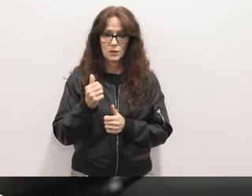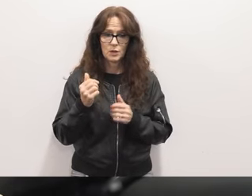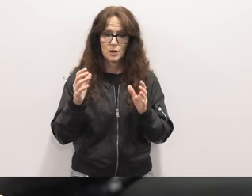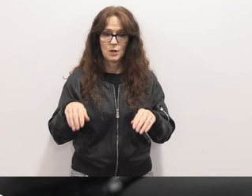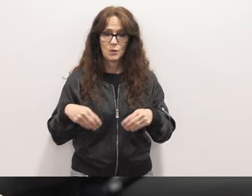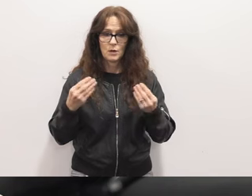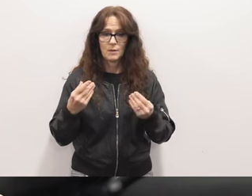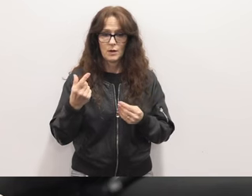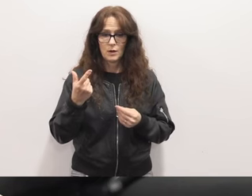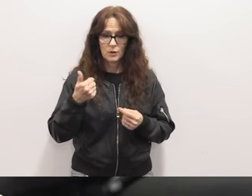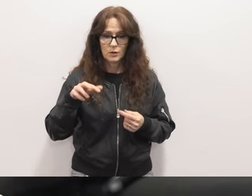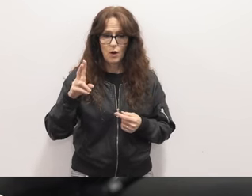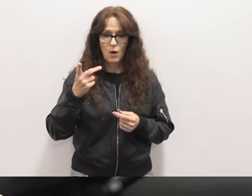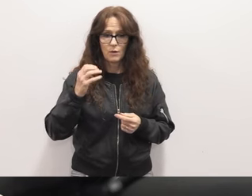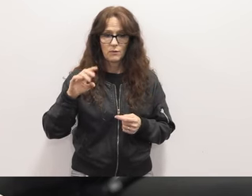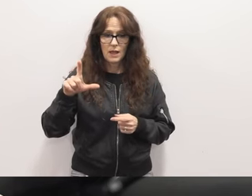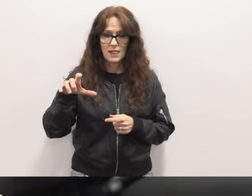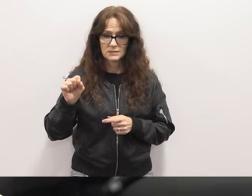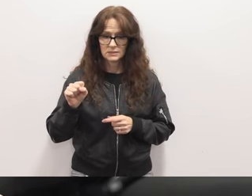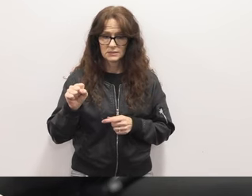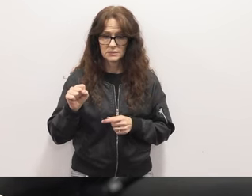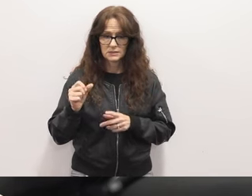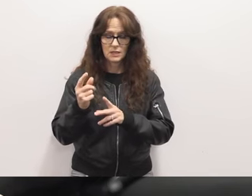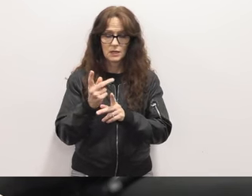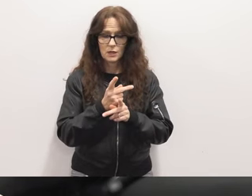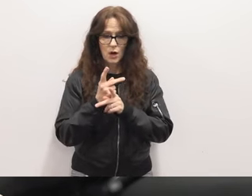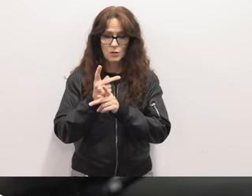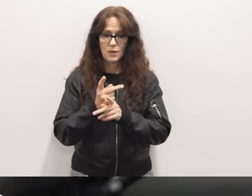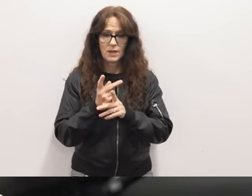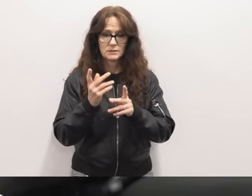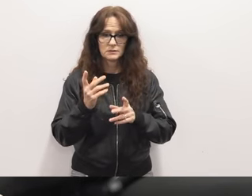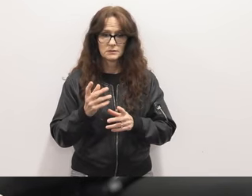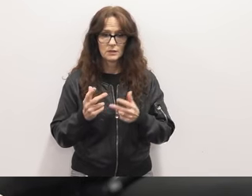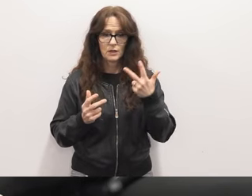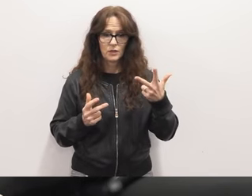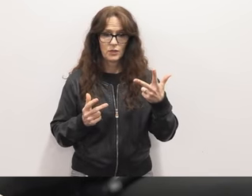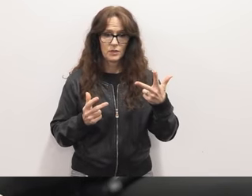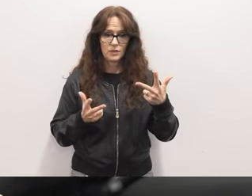There were either three keeps or four or five keeps.